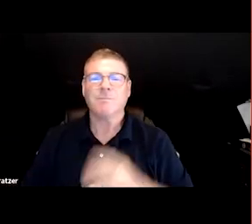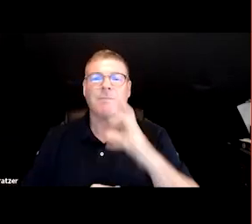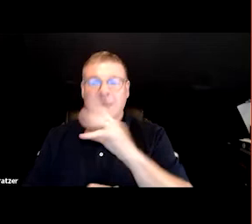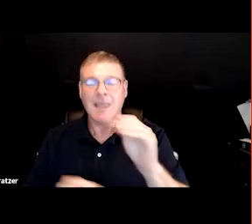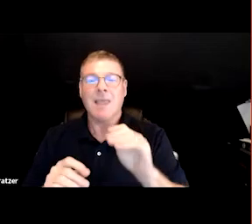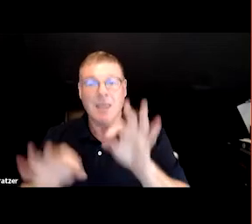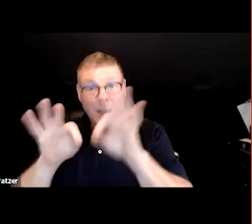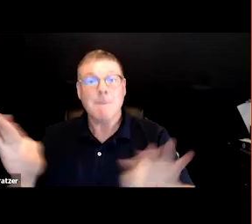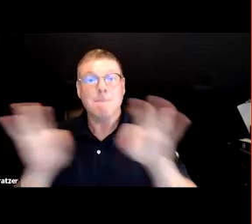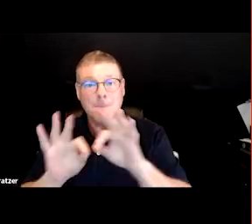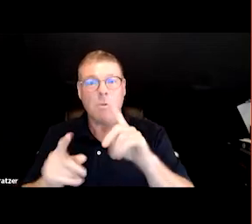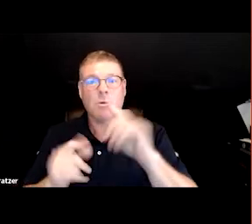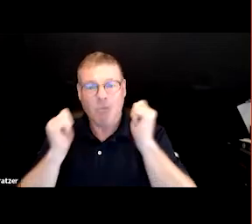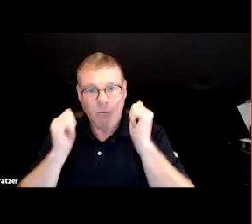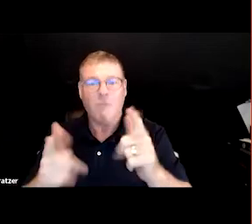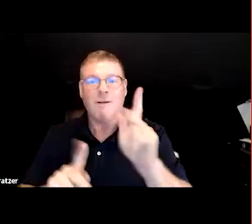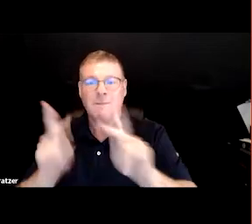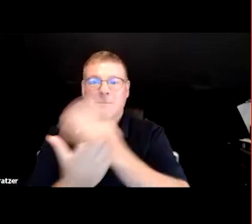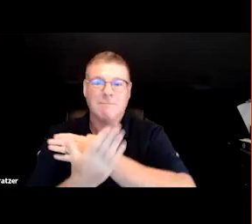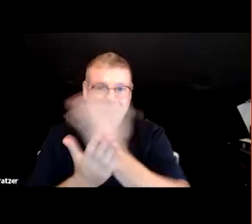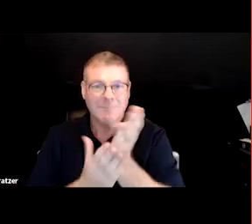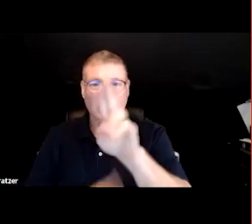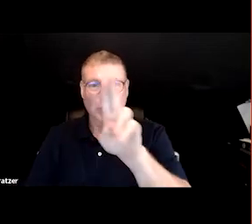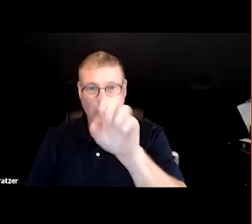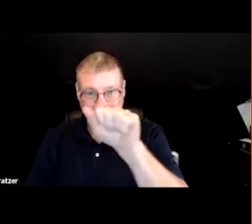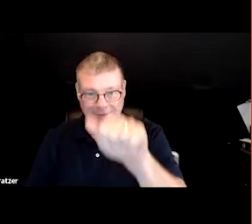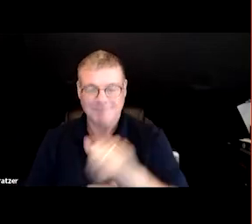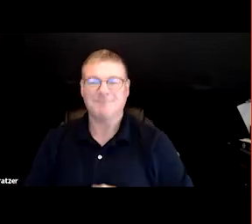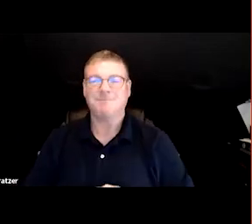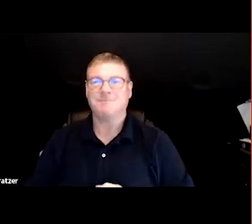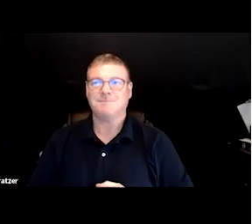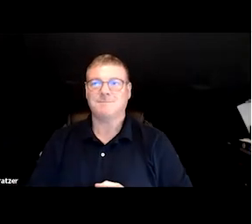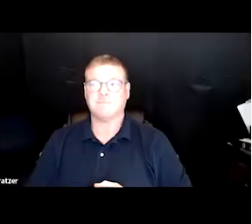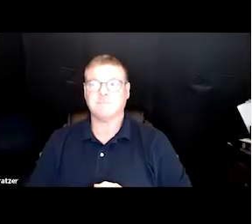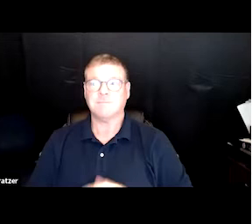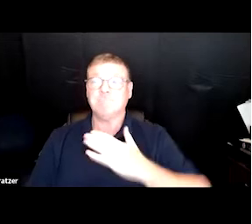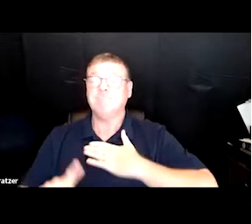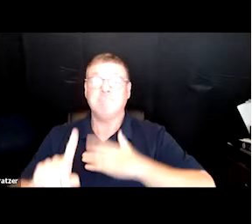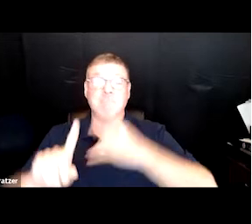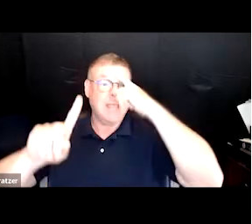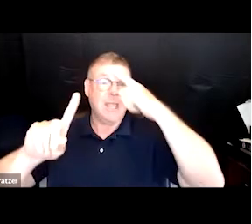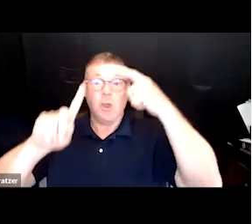but to everybody in our colleagues across the country. My goal for this session today